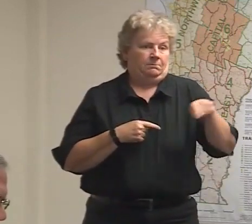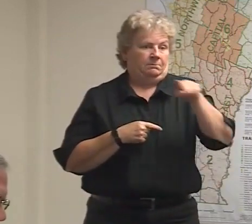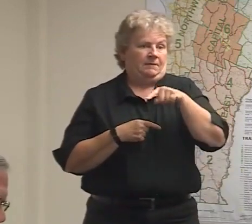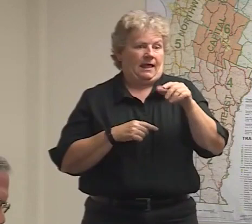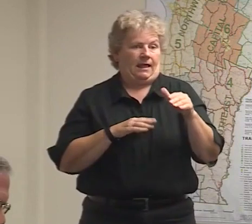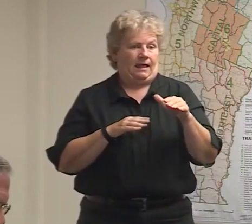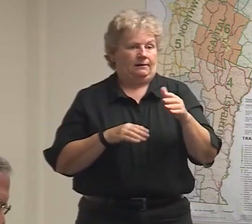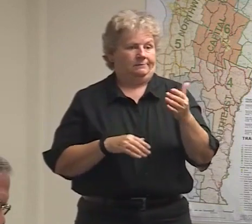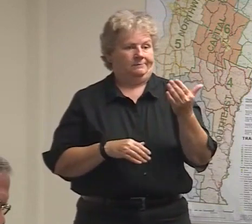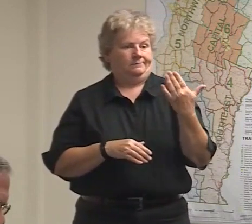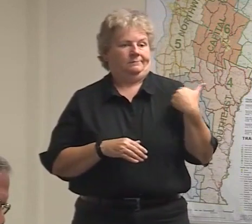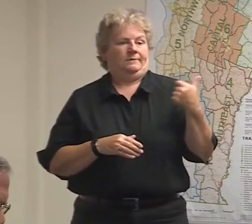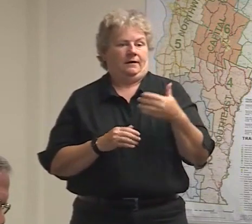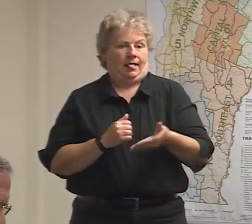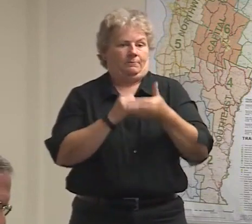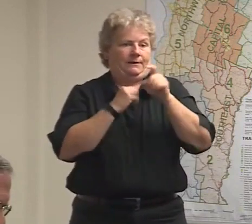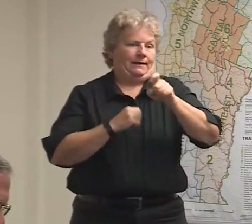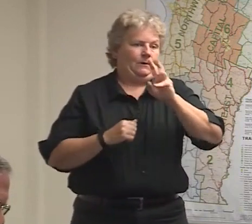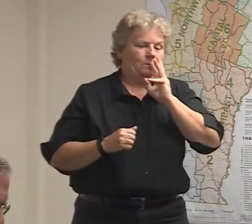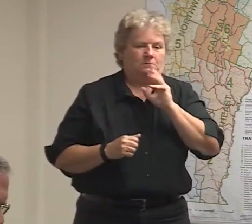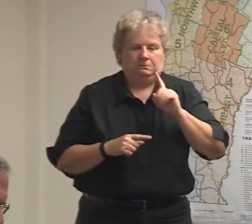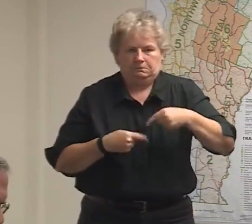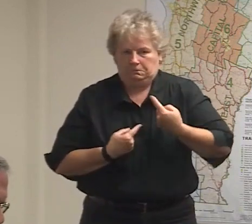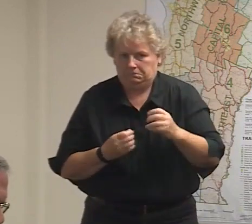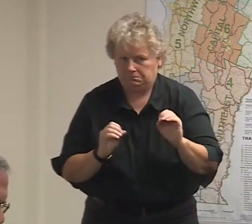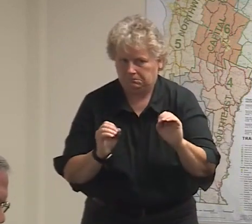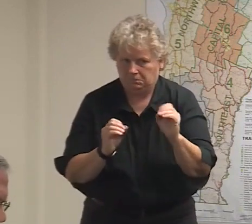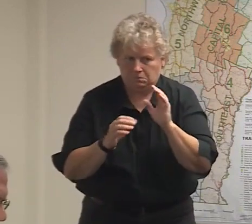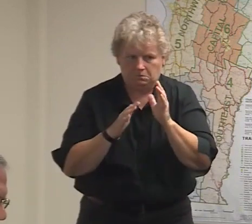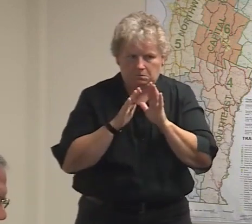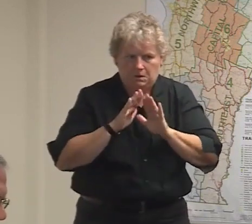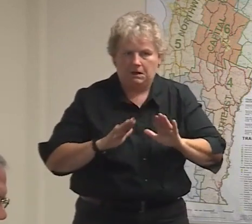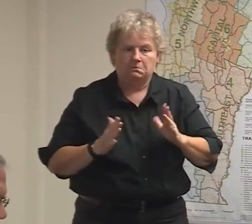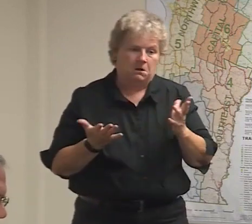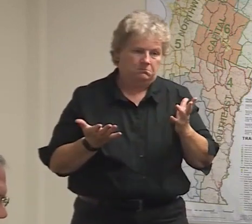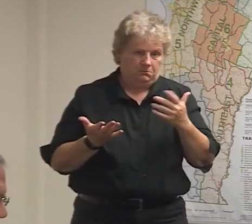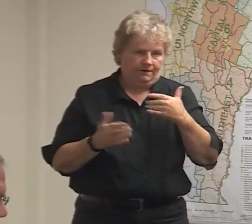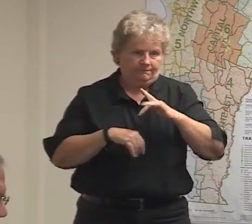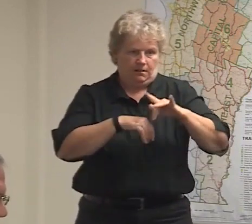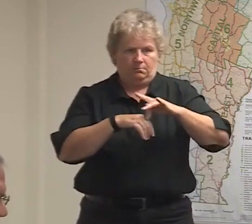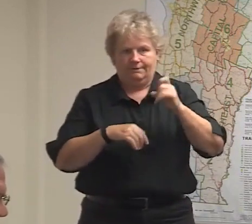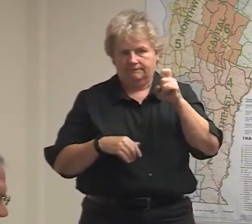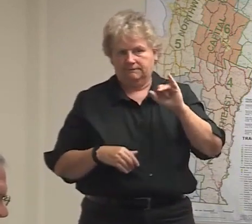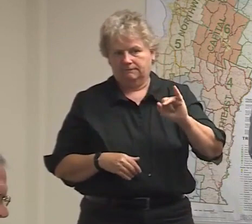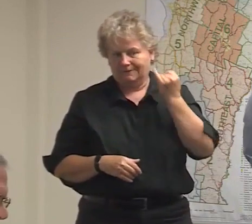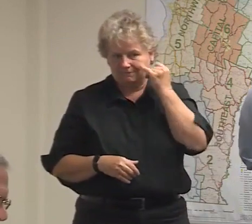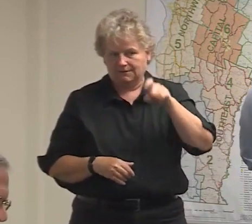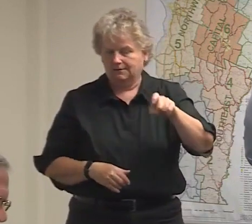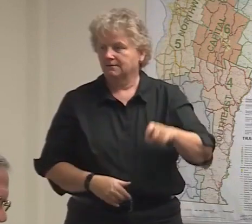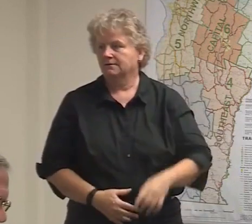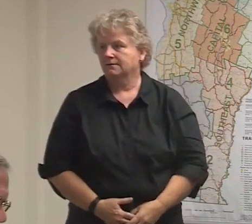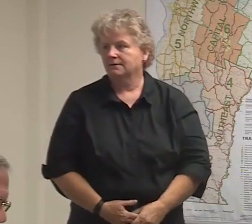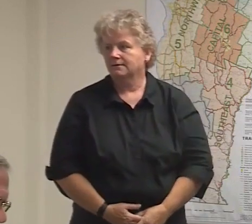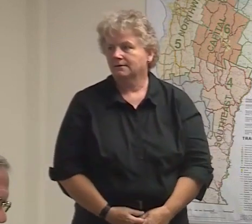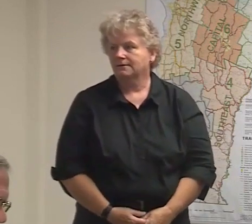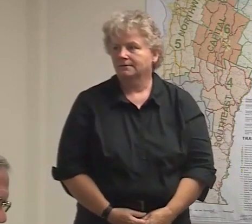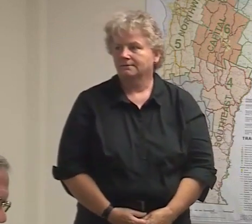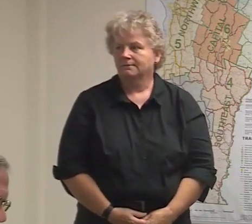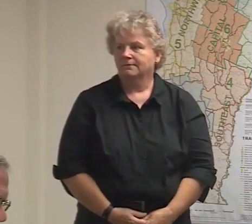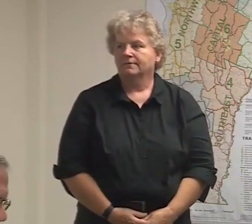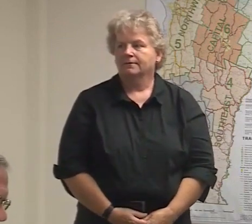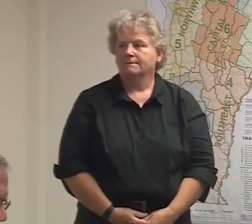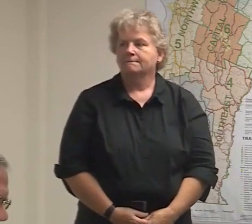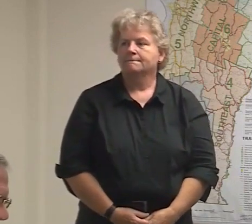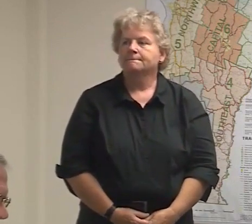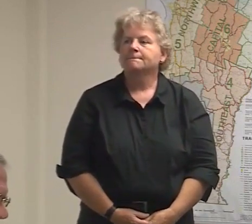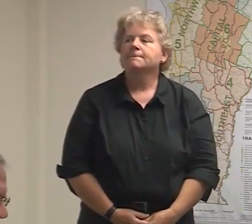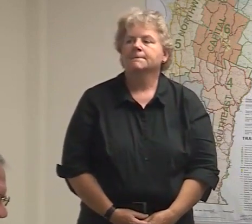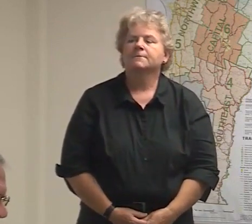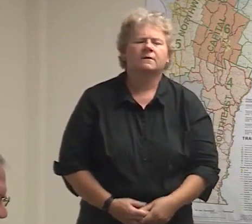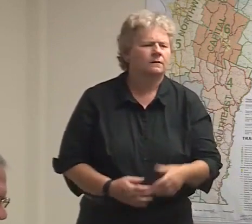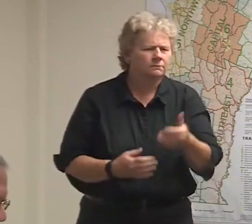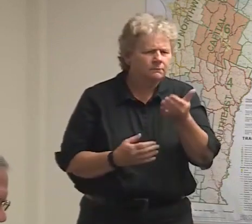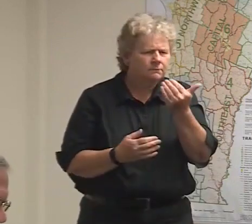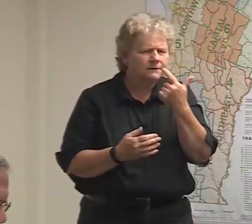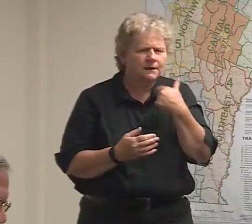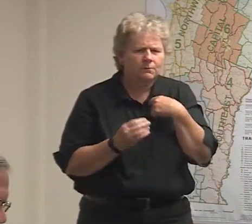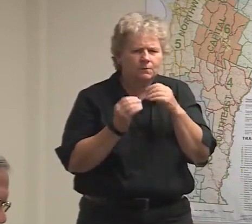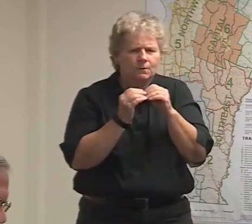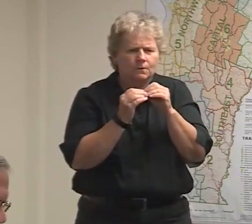BUT WE ARE CONSIDERING THAT THAT MAY BE A CHALLENGE THAT WE HAVE TO DEAL WITH WHEN YOU SAY DEPLOYING ASSISTANCE, DO YOU MEAN LIKE STATE DEPLOYING RESOURCES TO HELP?